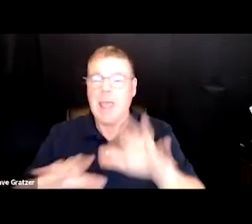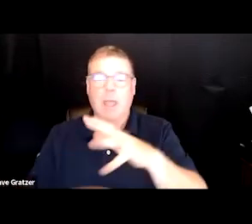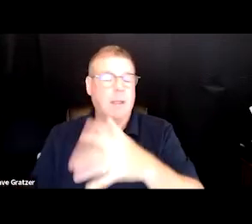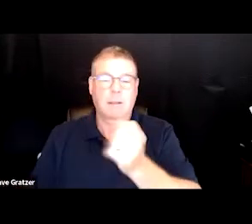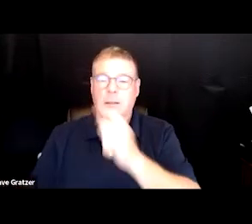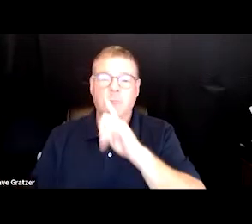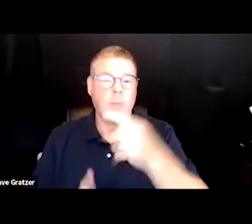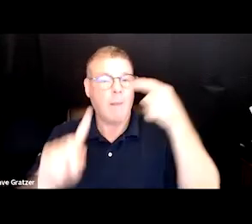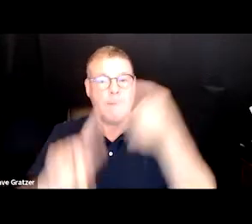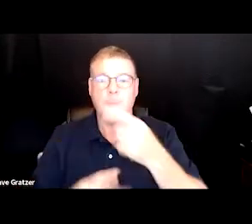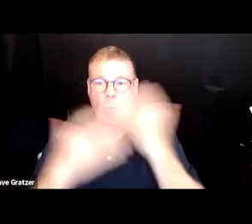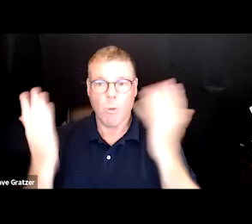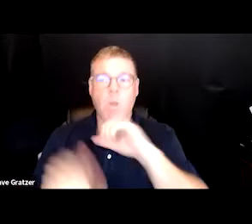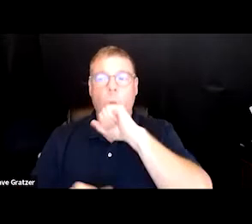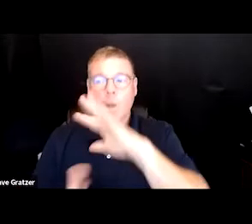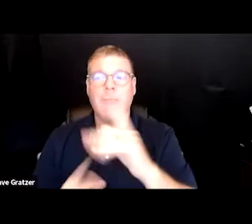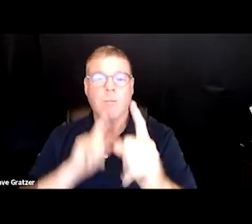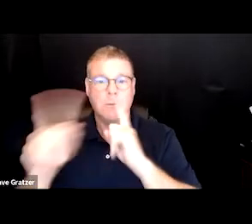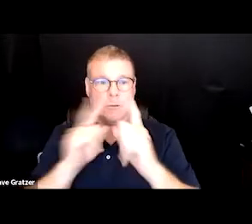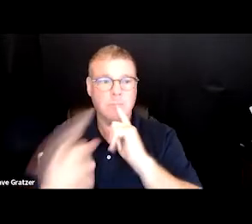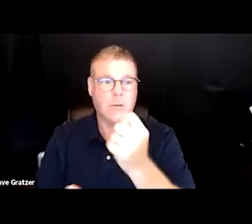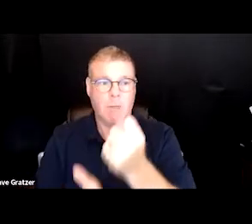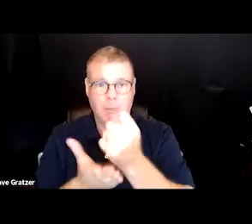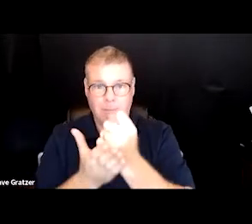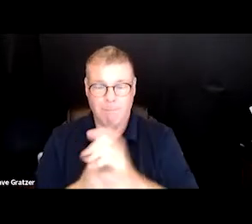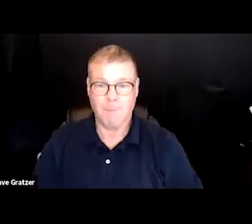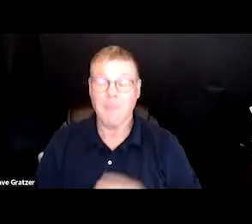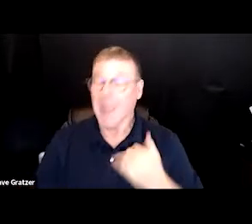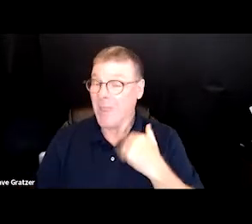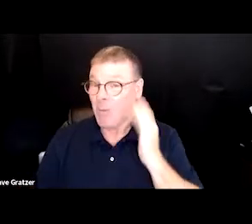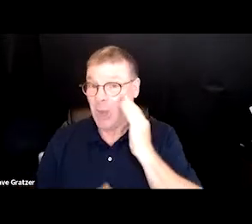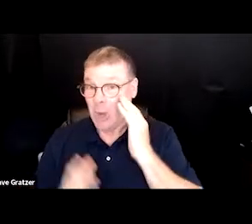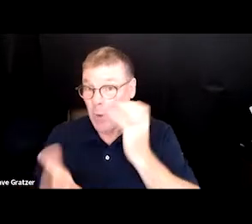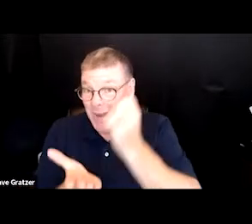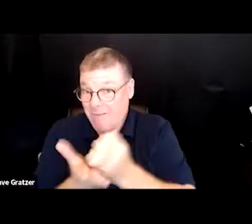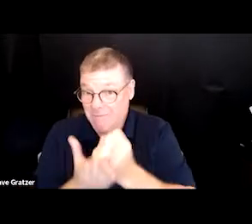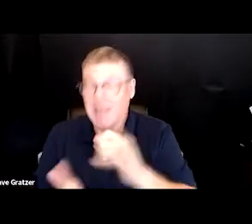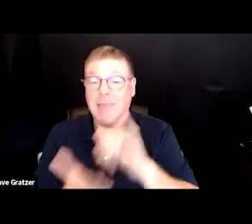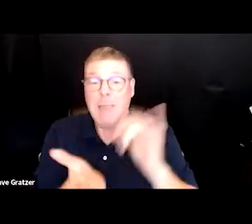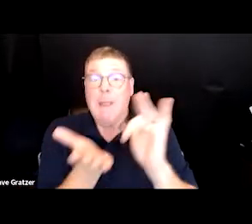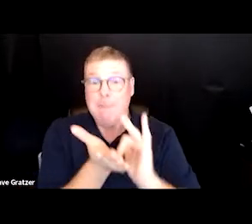without the talk therapy to go along with it. And we know from a lot of evidence that actually these medications are highly effective,